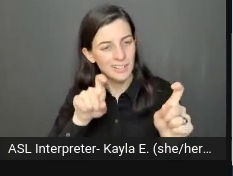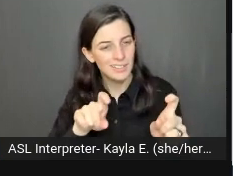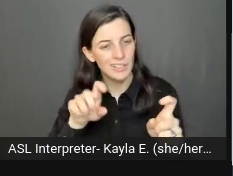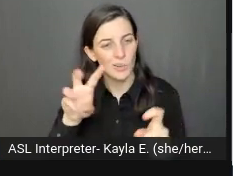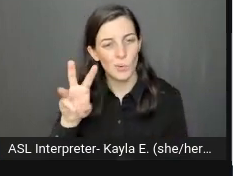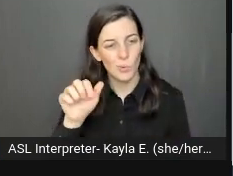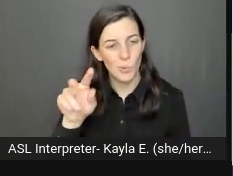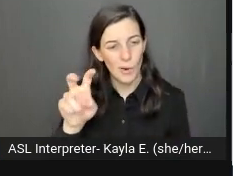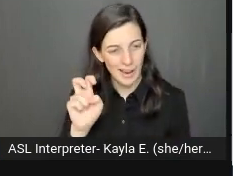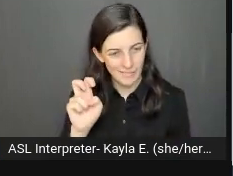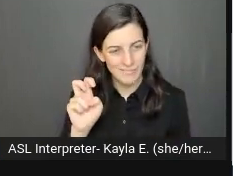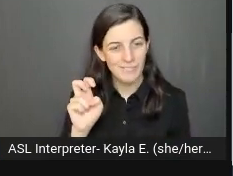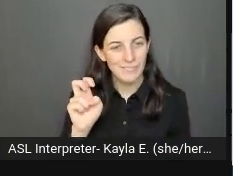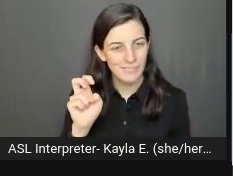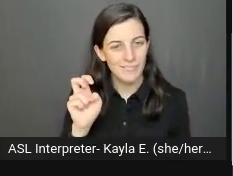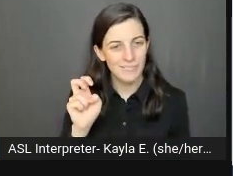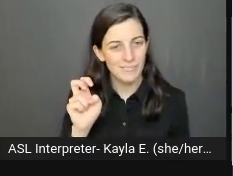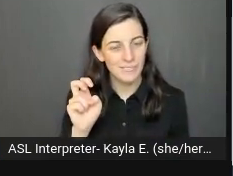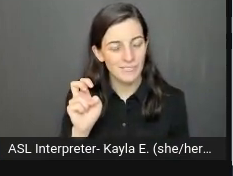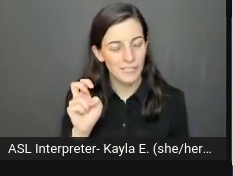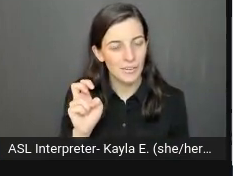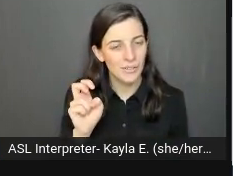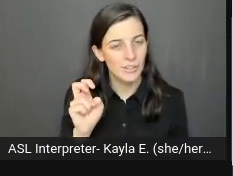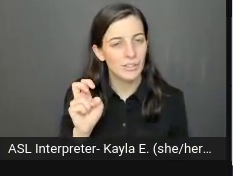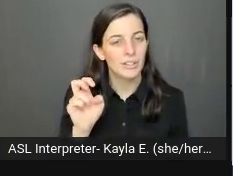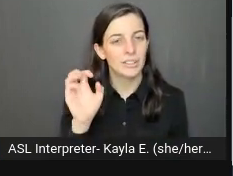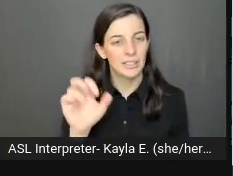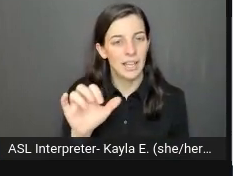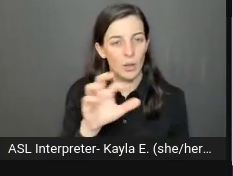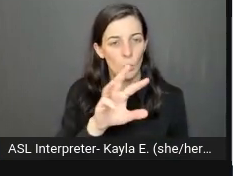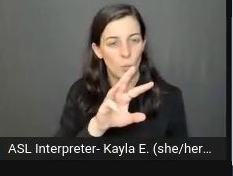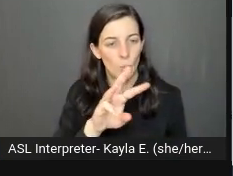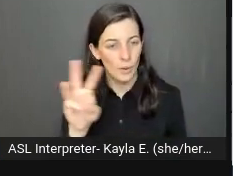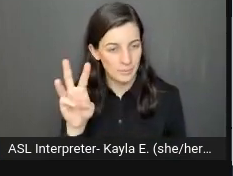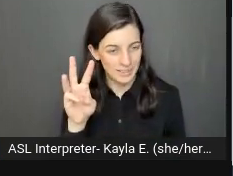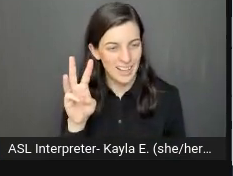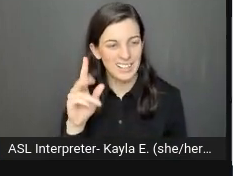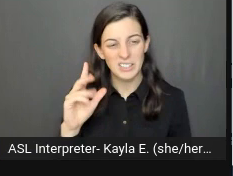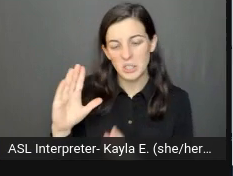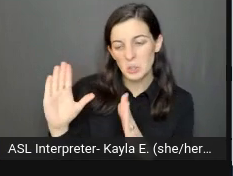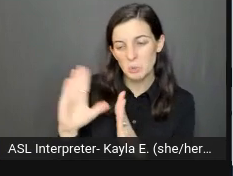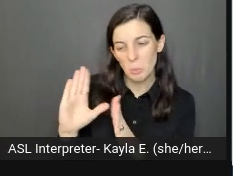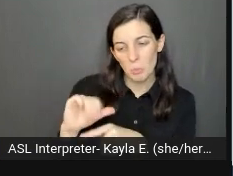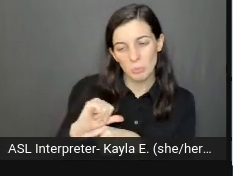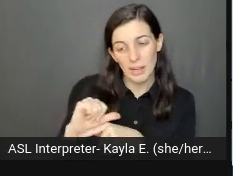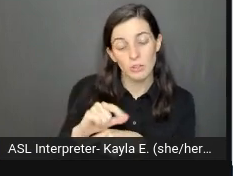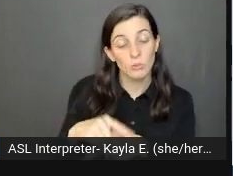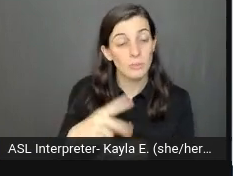In a, let's say, small-scale practice, you will see DDoS check filed